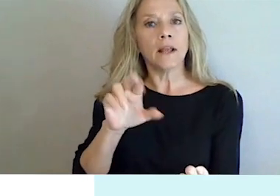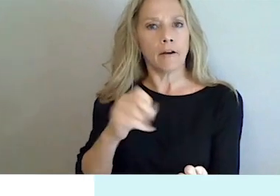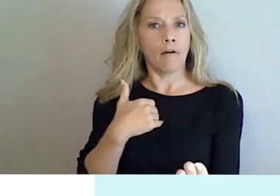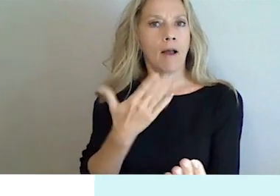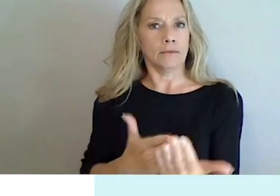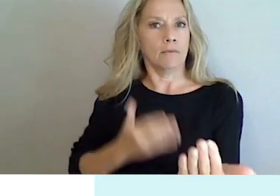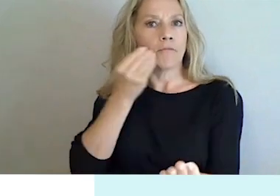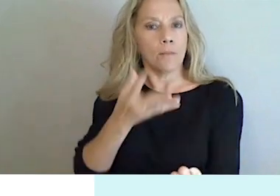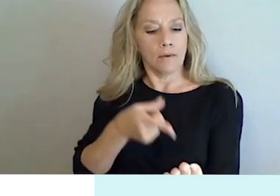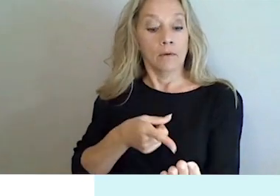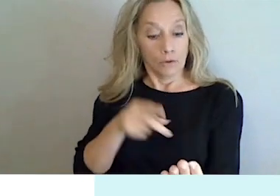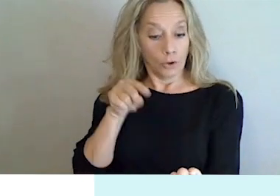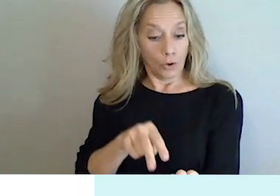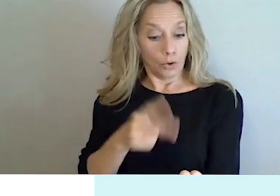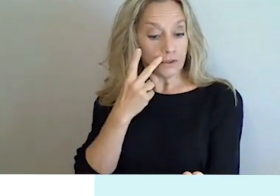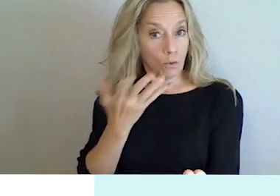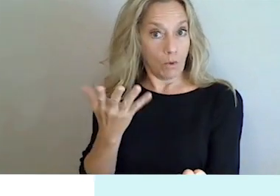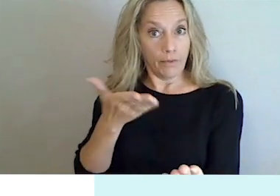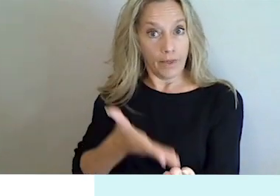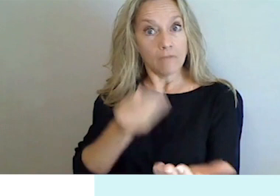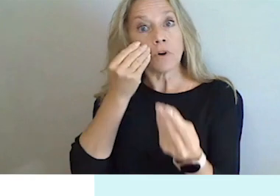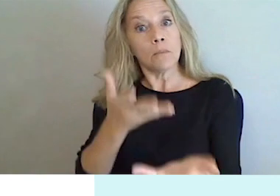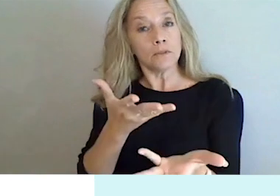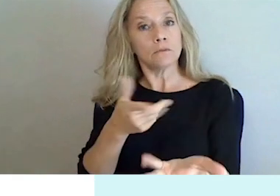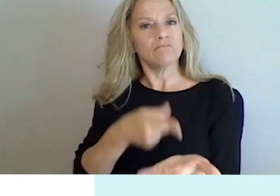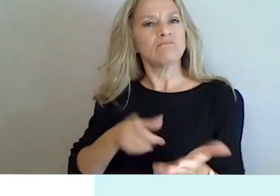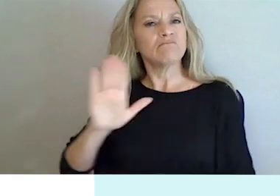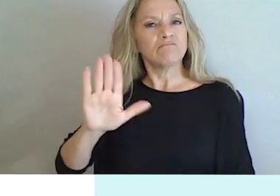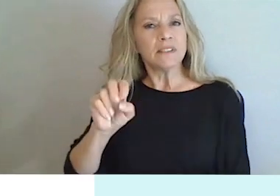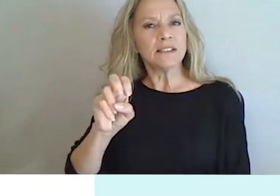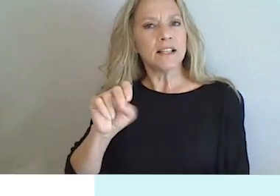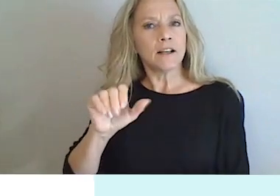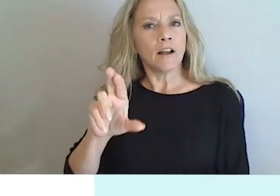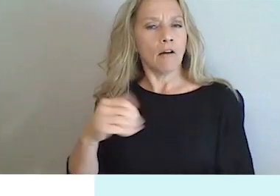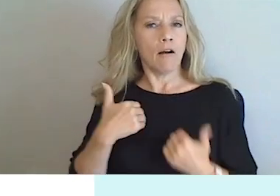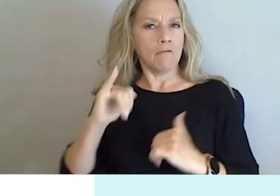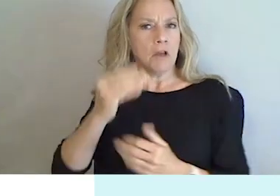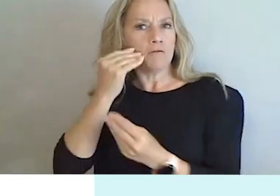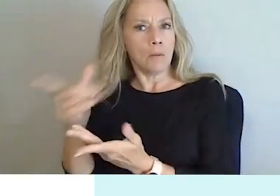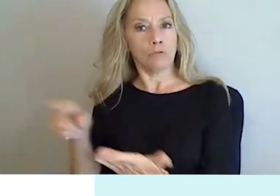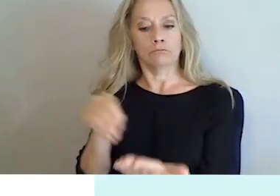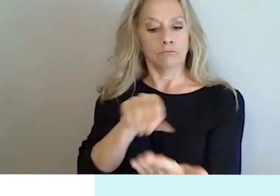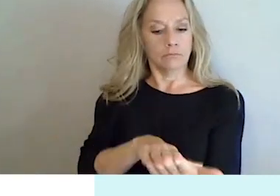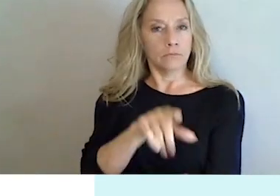is already printed is the information that TennCare has on file for your household, and they need you to confirm it is still correct.